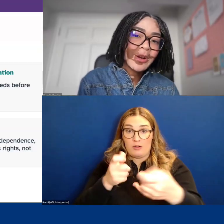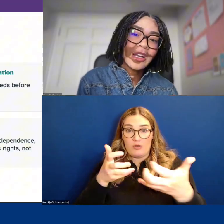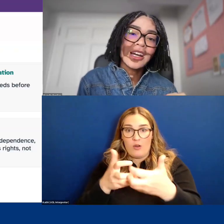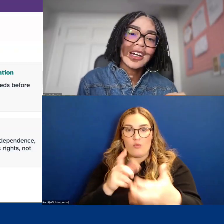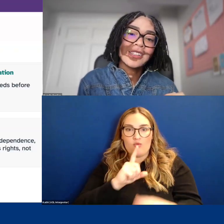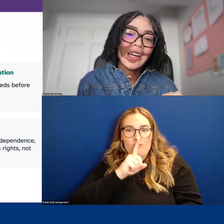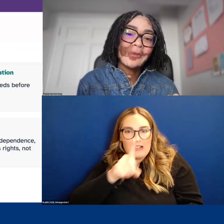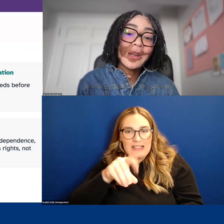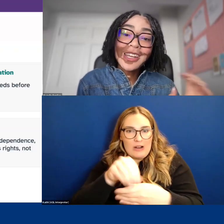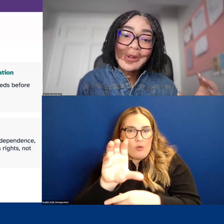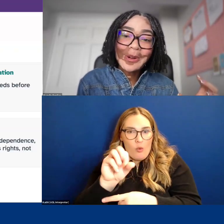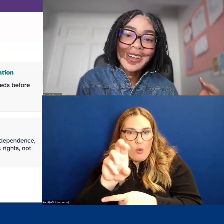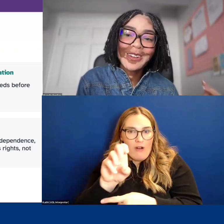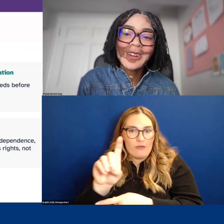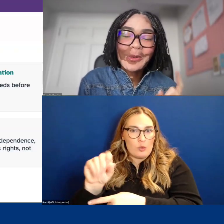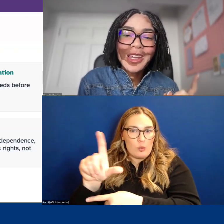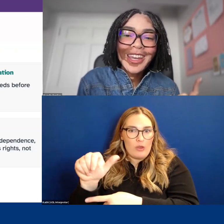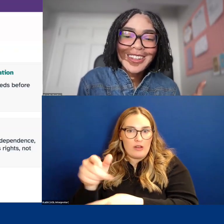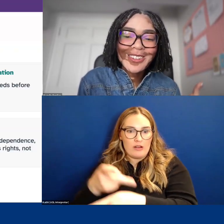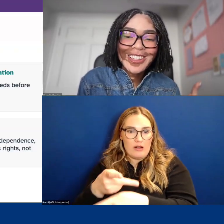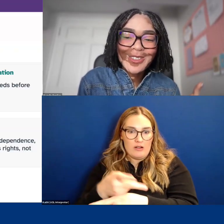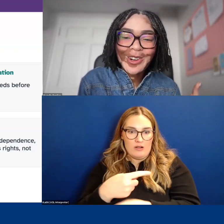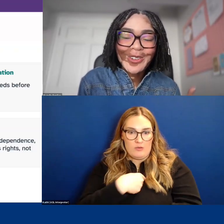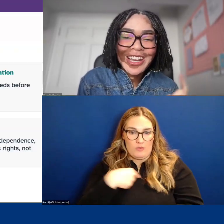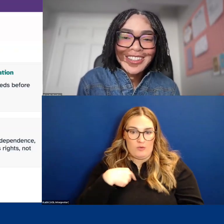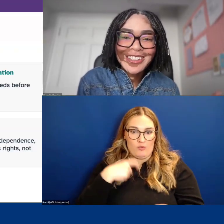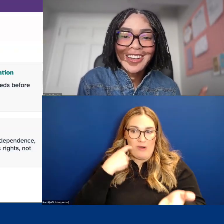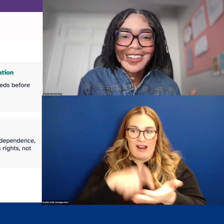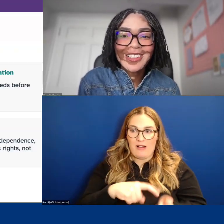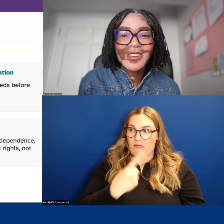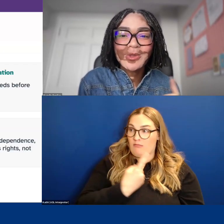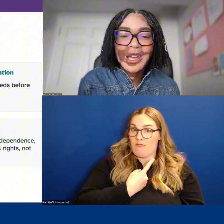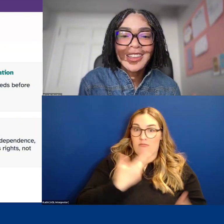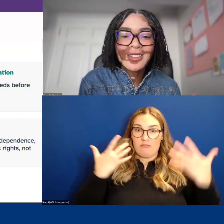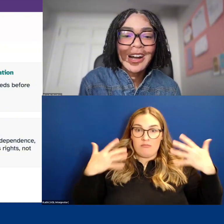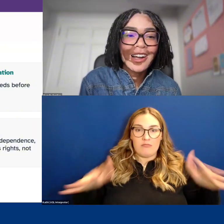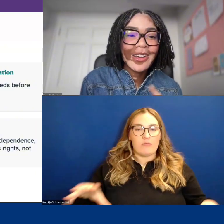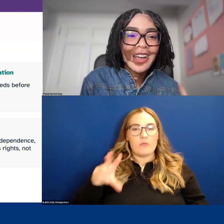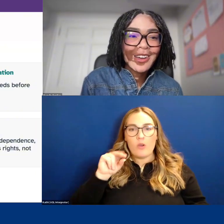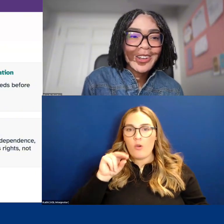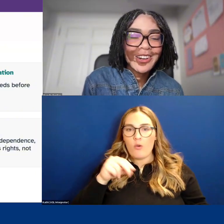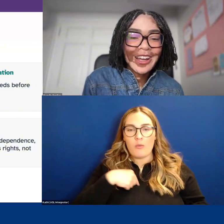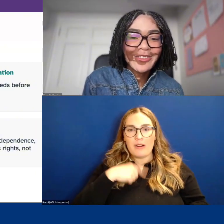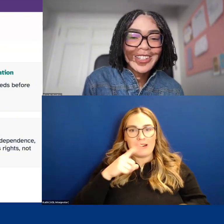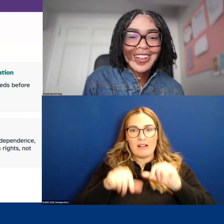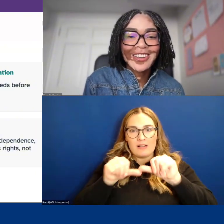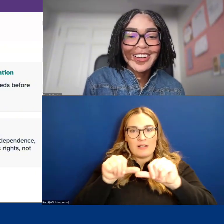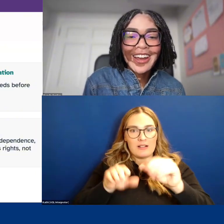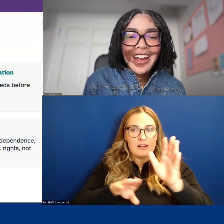so we recognize that we need one another. We can't do this work. We can't sustain ourselves and we can't thrive if we don't have each other.